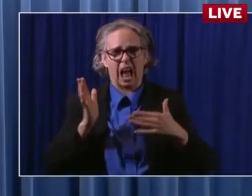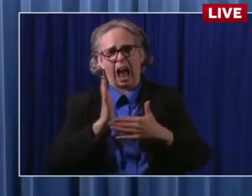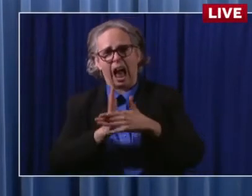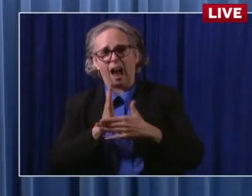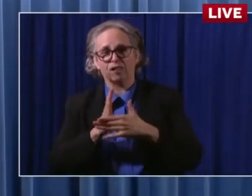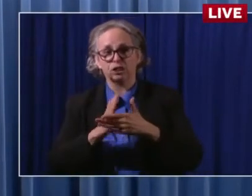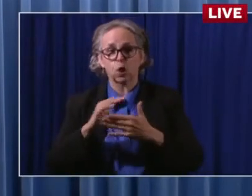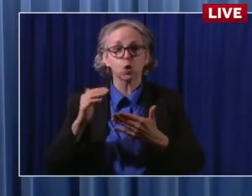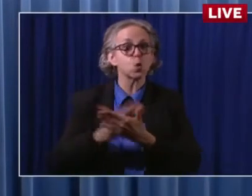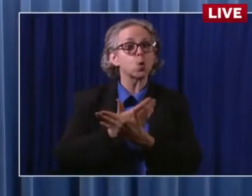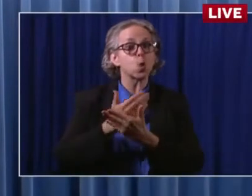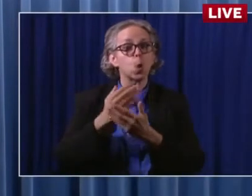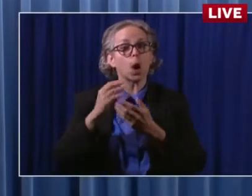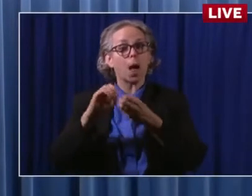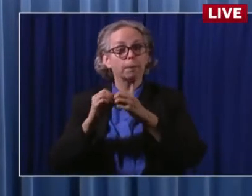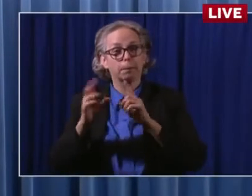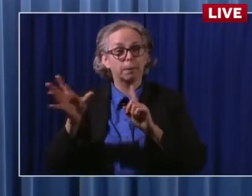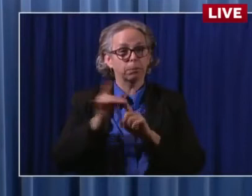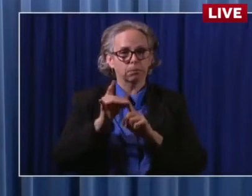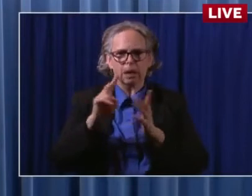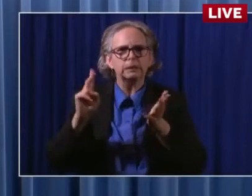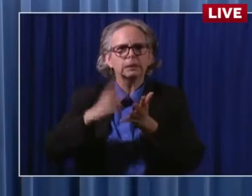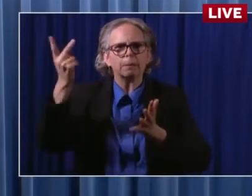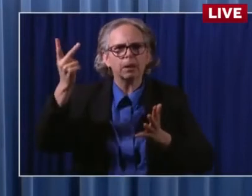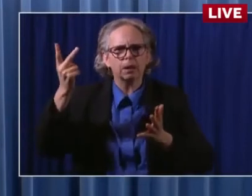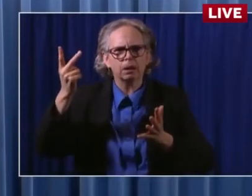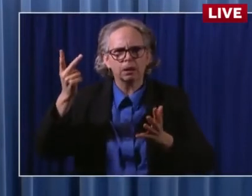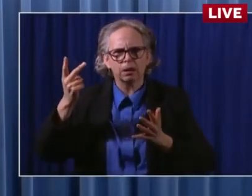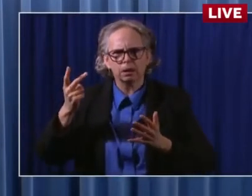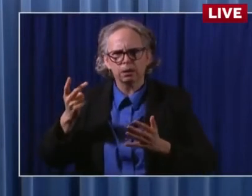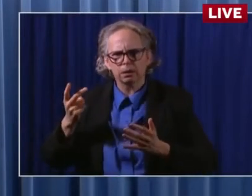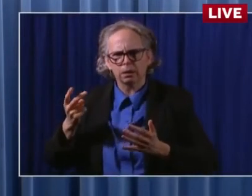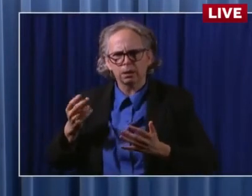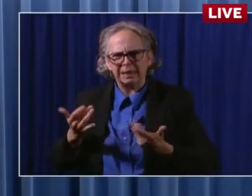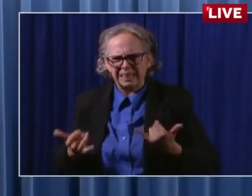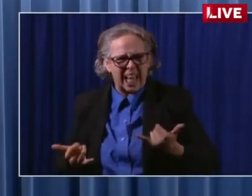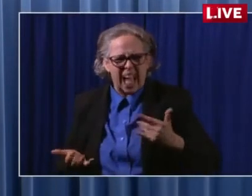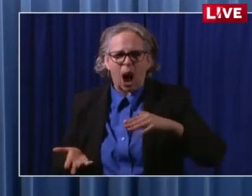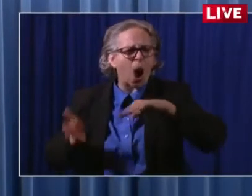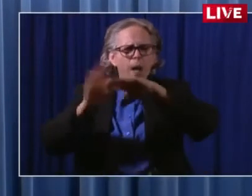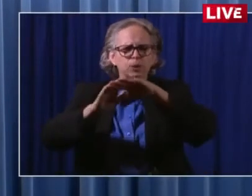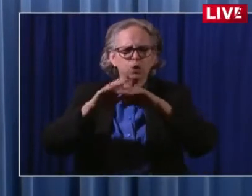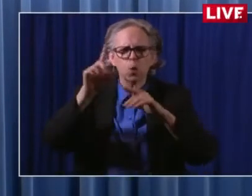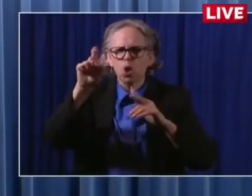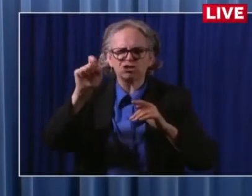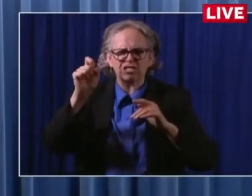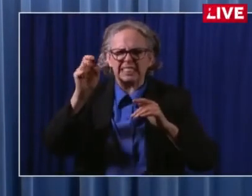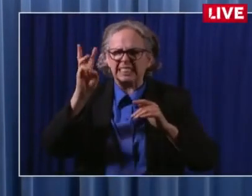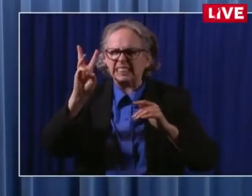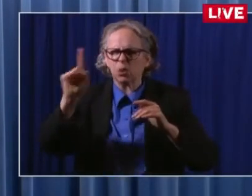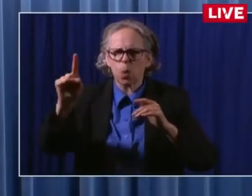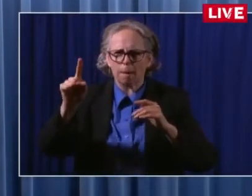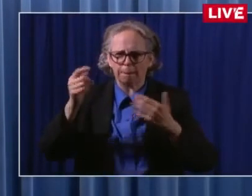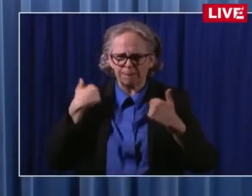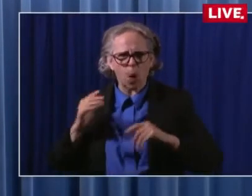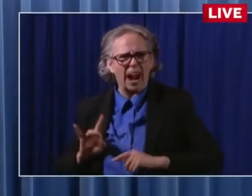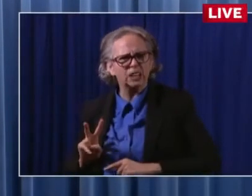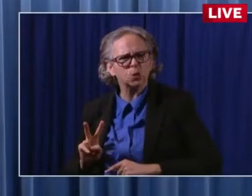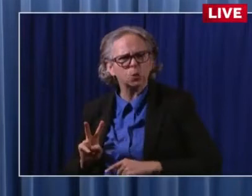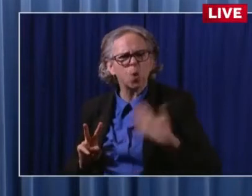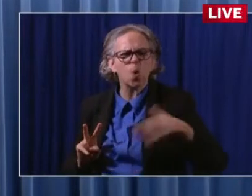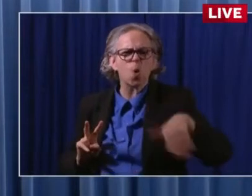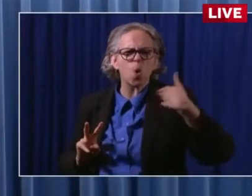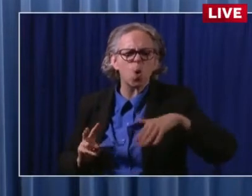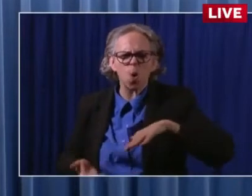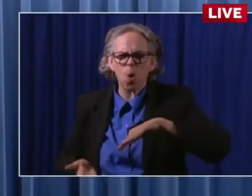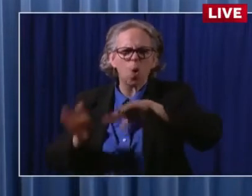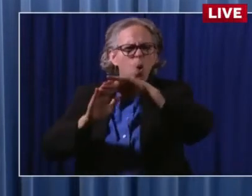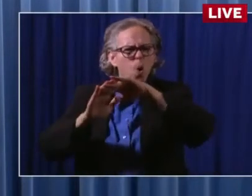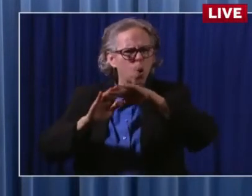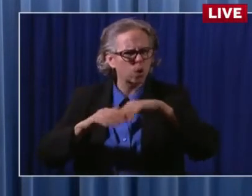FROM JUNE 16 TO JUNE 30, THE AVERAGE NEW CASES PER DAY DOUBLED FROM 82 TO 161.